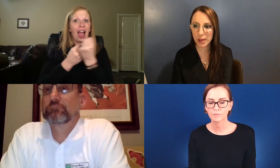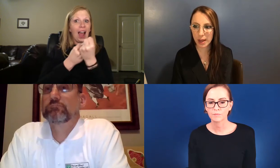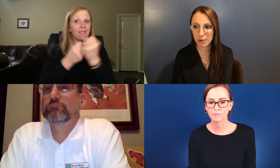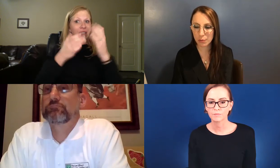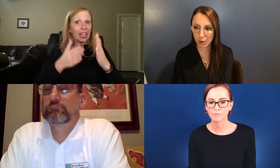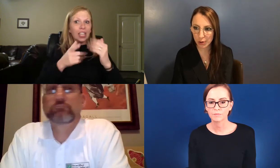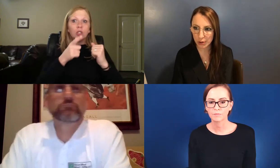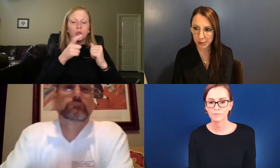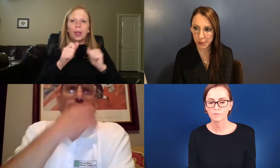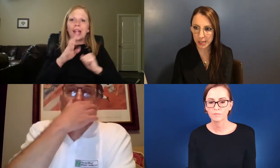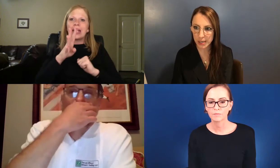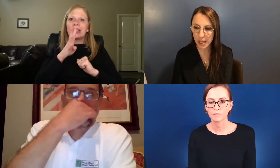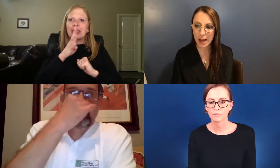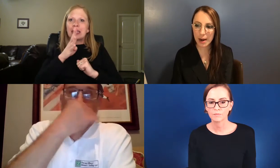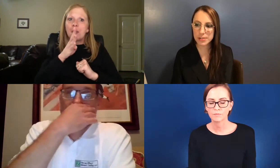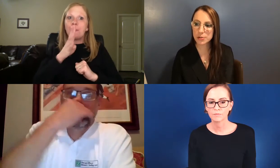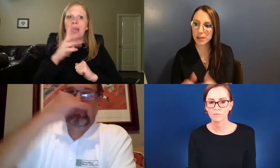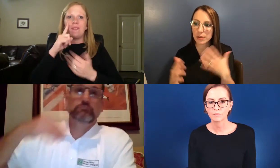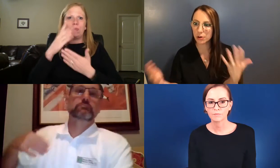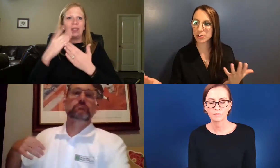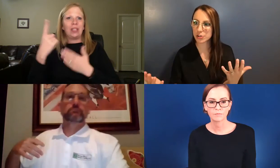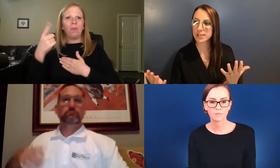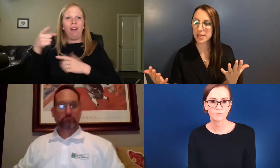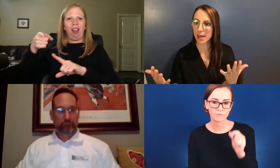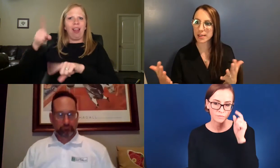who can't afford an attorney? I'm assuming, they're just saying,